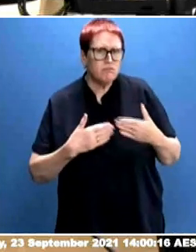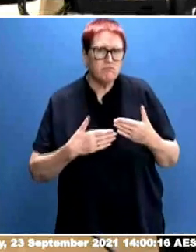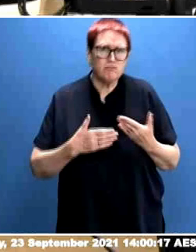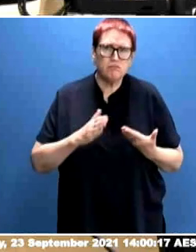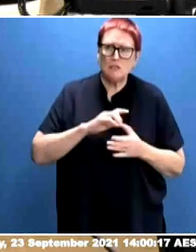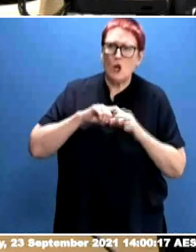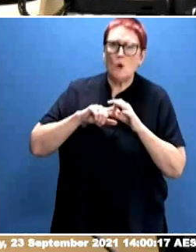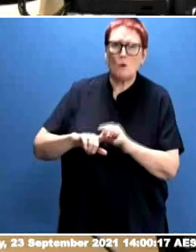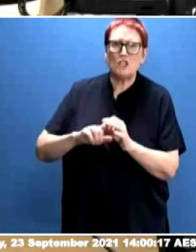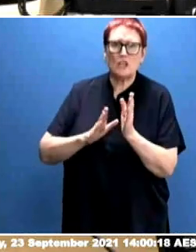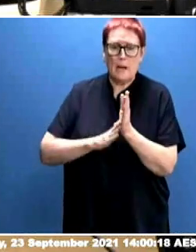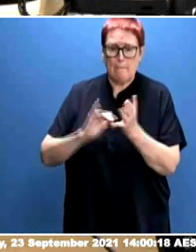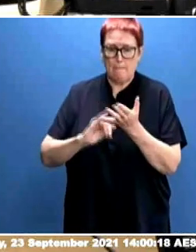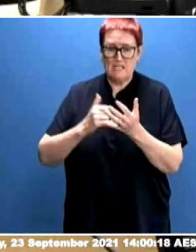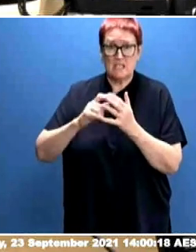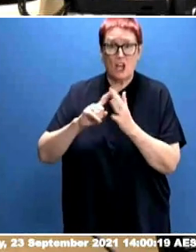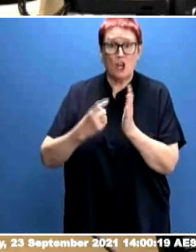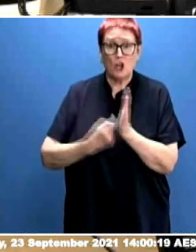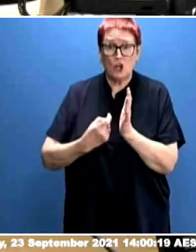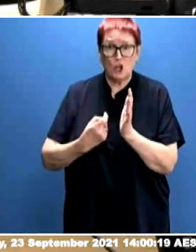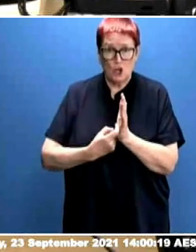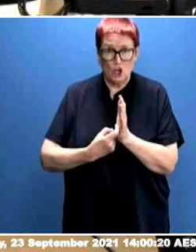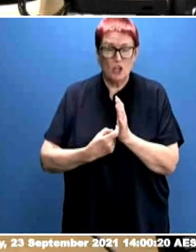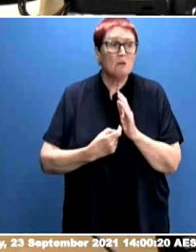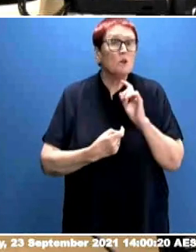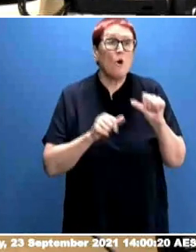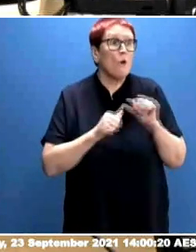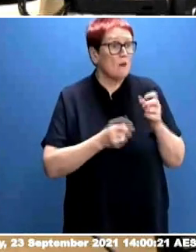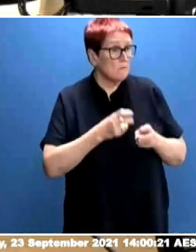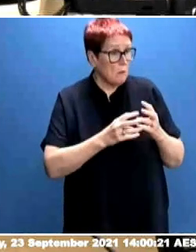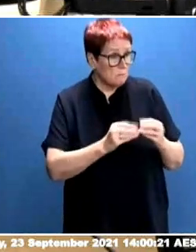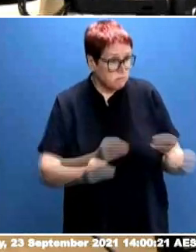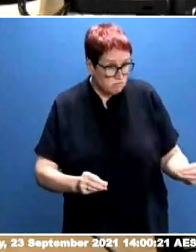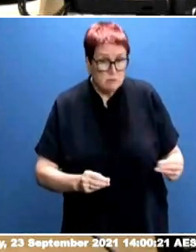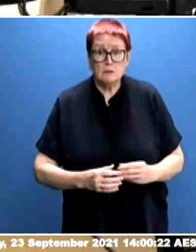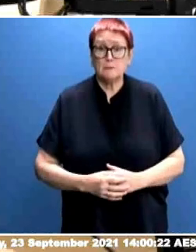Very well. I'll regard that as a resolution. Okay, what are we now going to do?